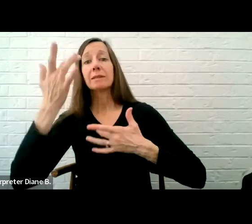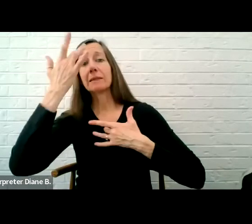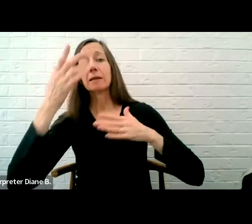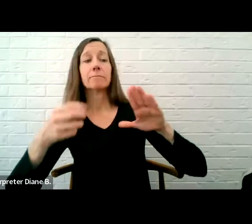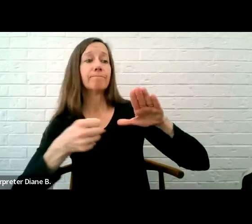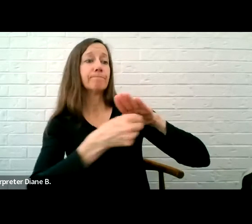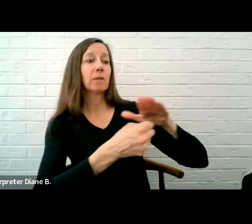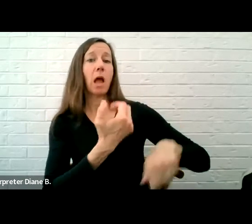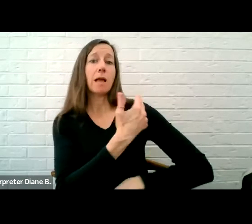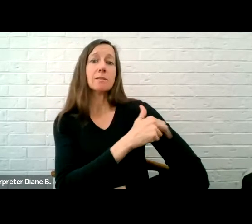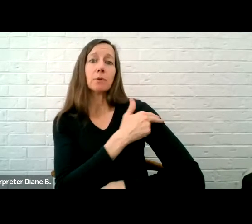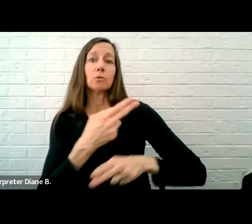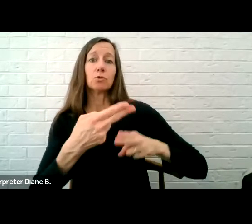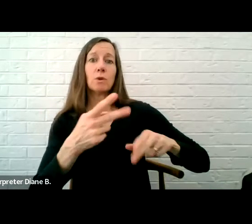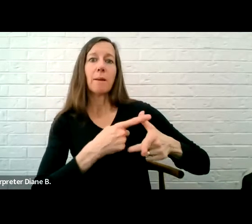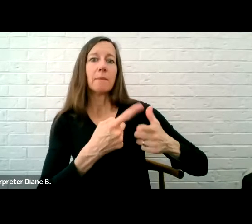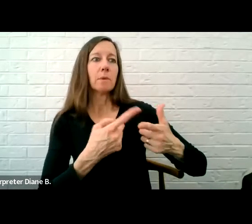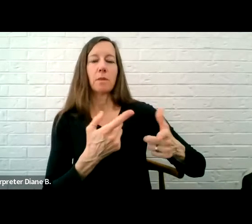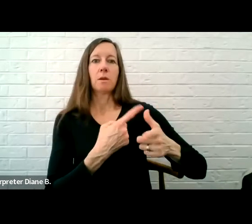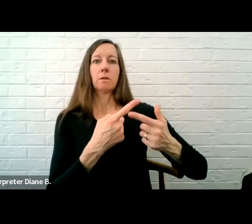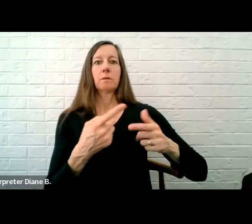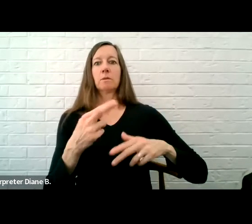and be at risk of losing their housing so these services, can be extraordinarily